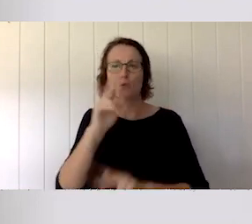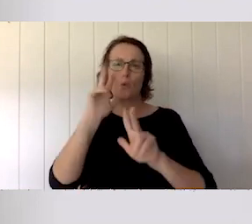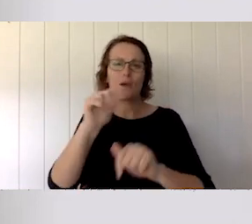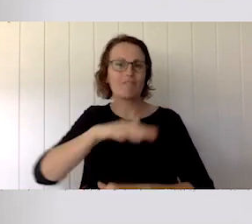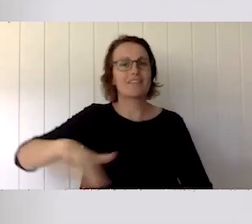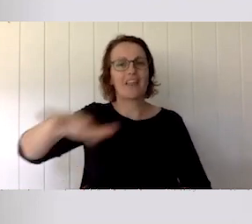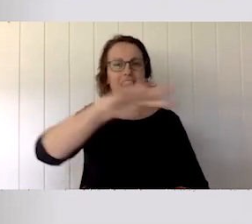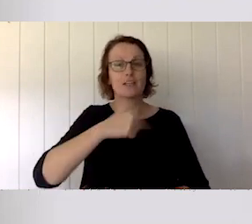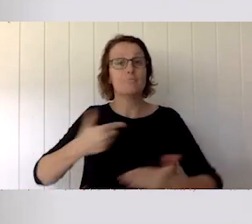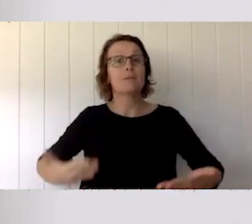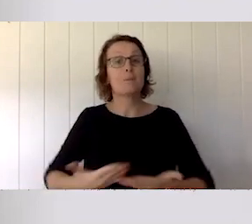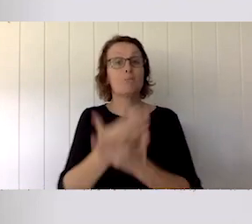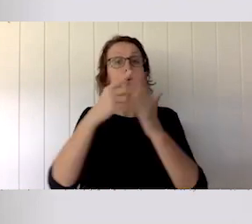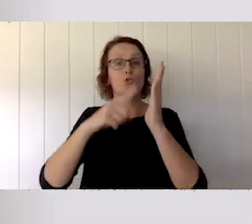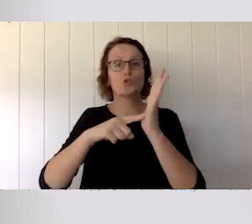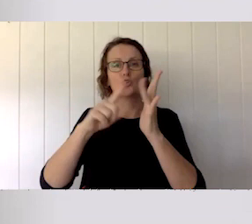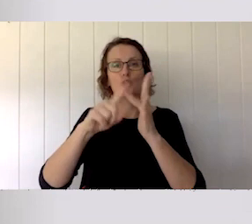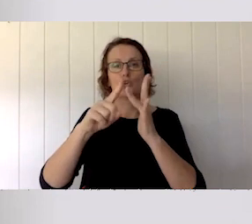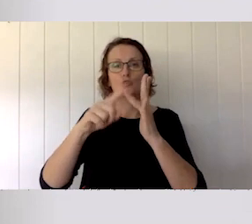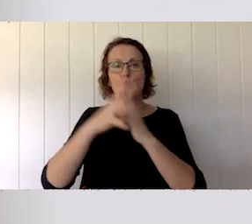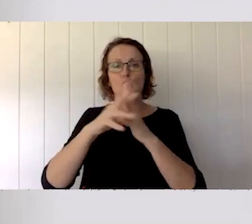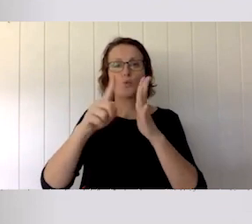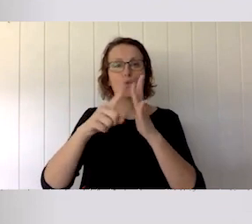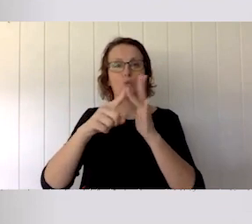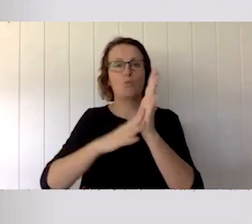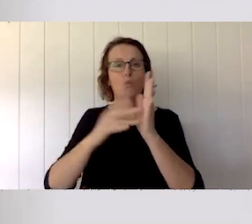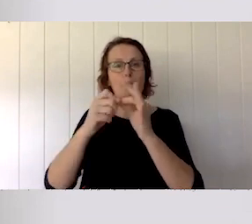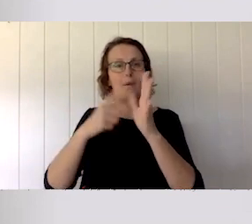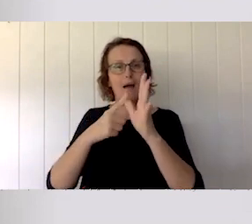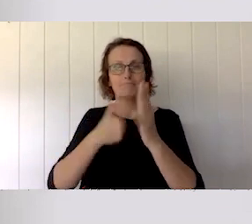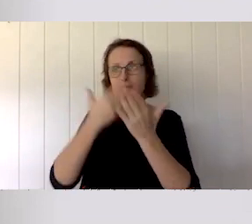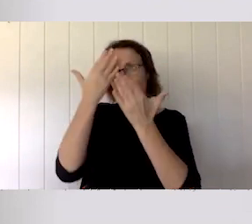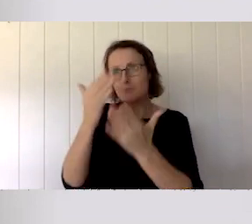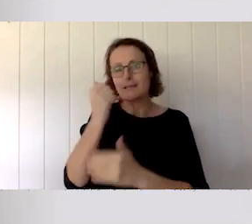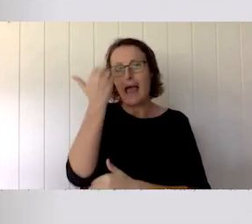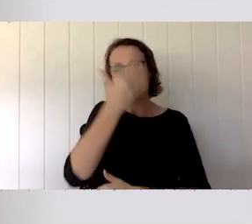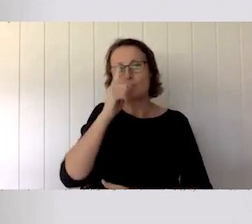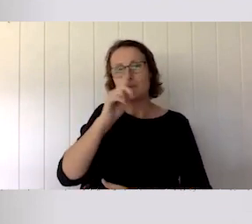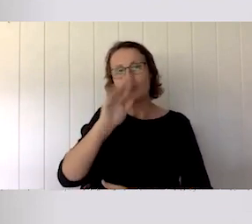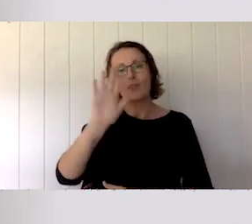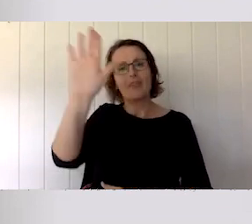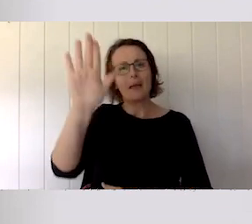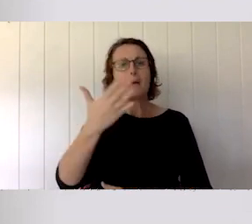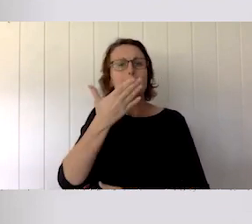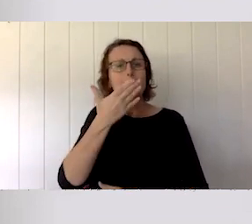born in, Toowoomba, the land of the Giabal people, and I encourage everyone to get in touch with the land that they're on or they were